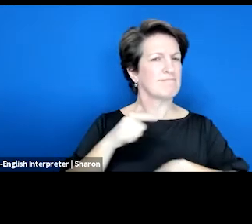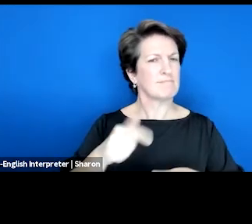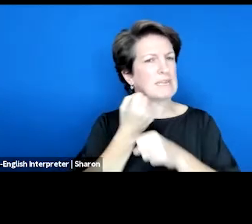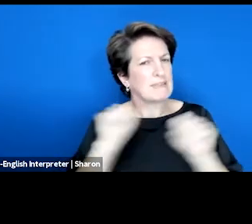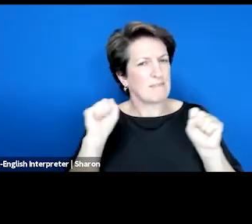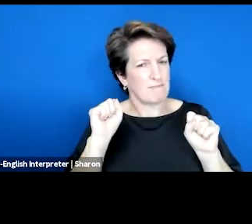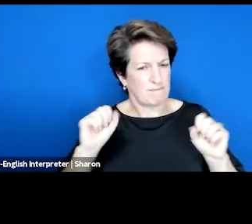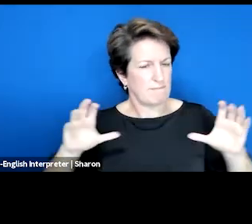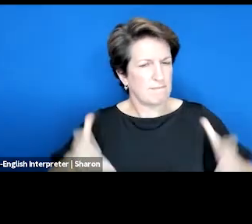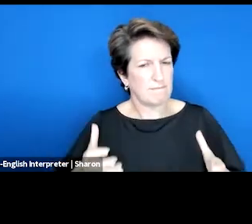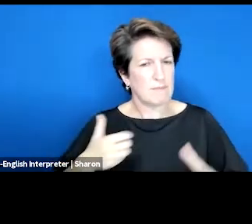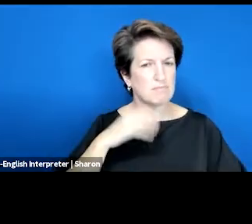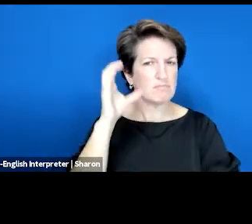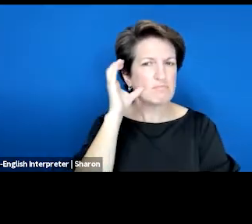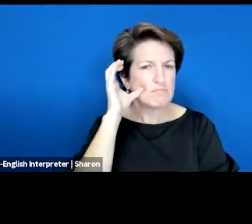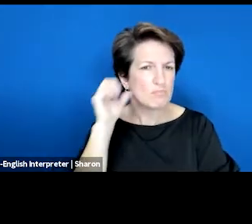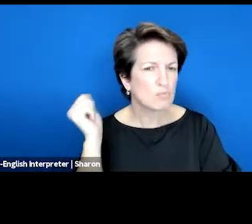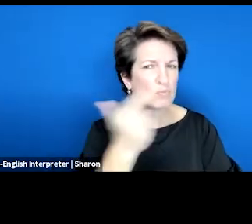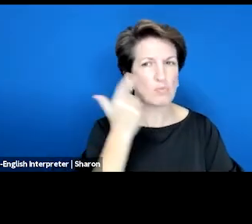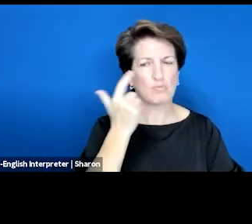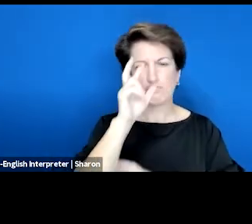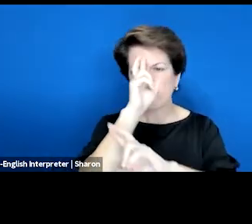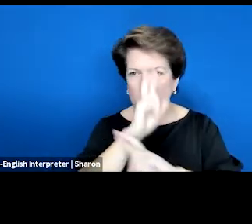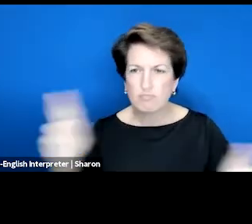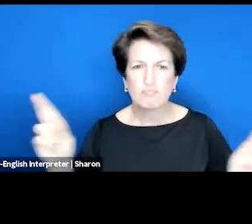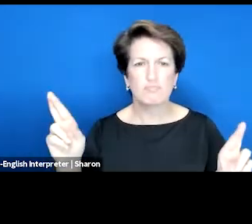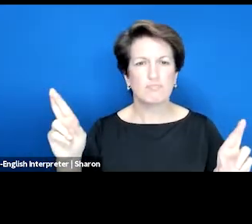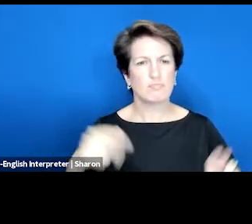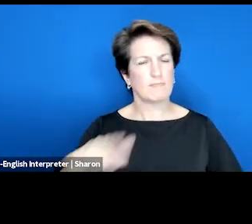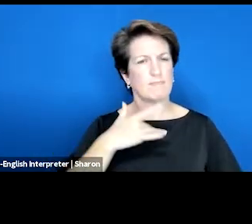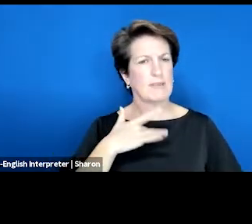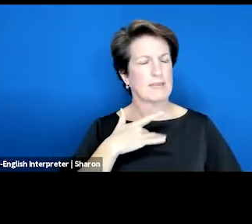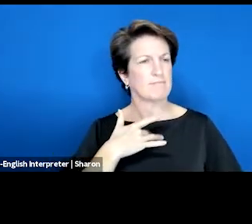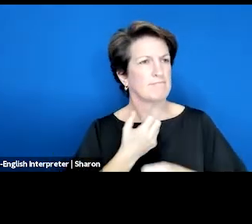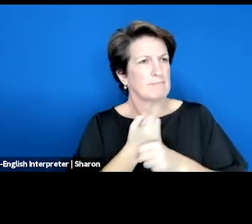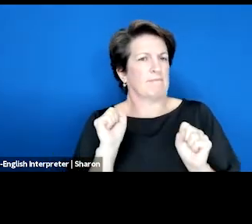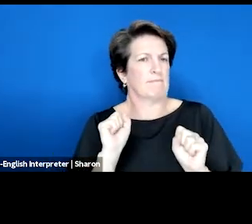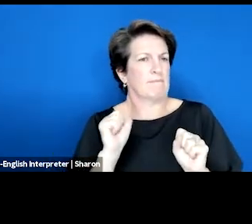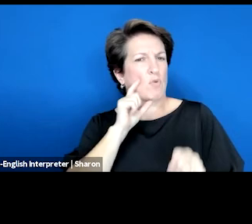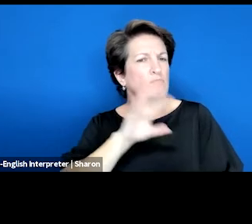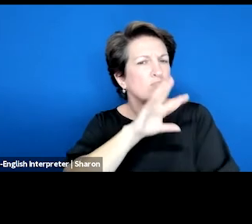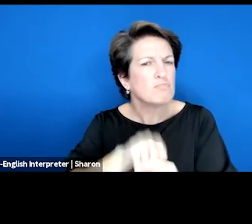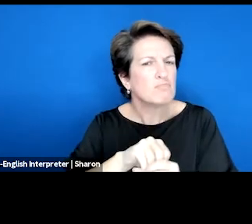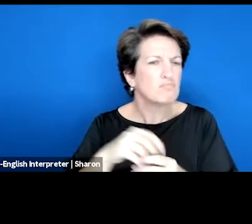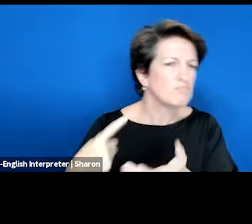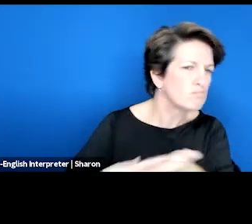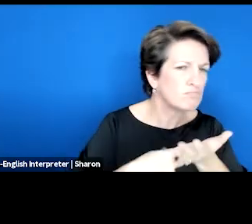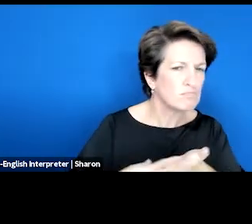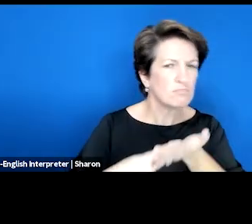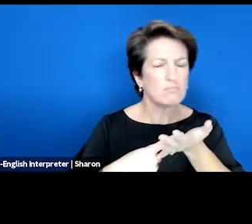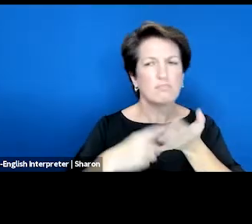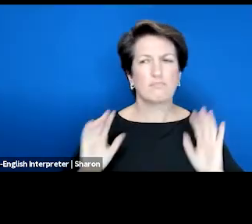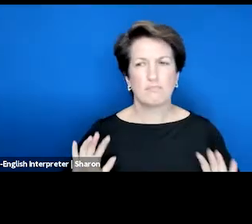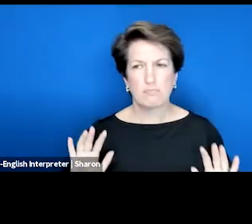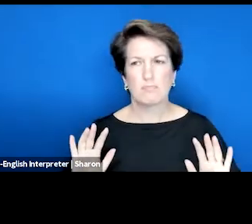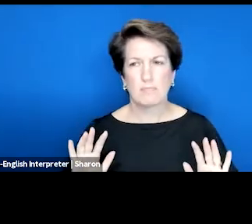us this pandemic has been quite a painful and challenging